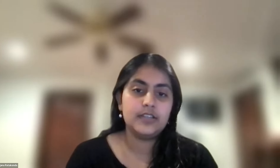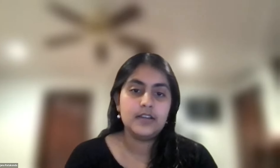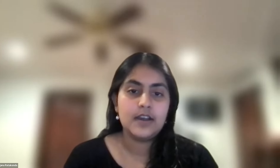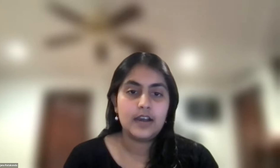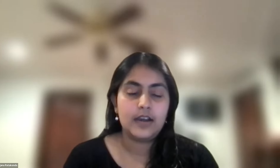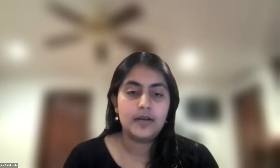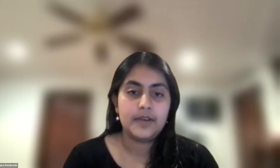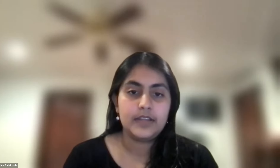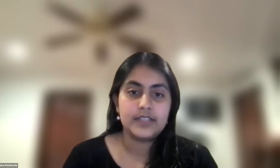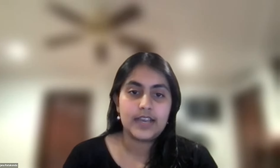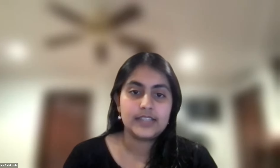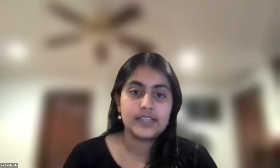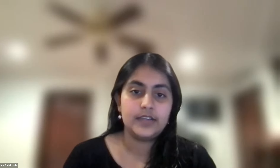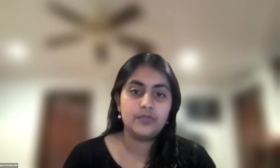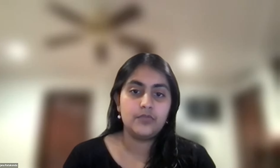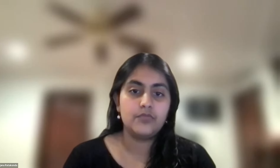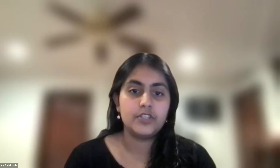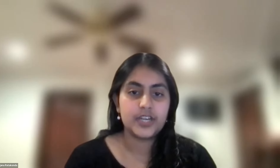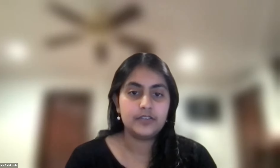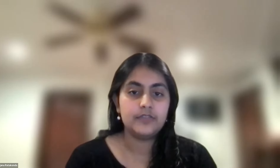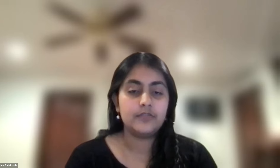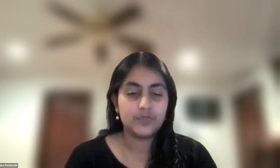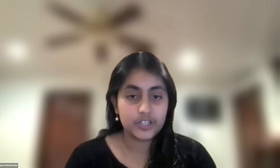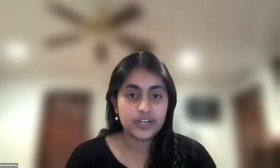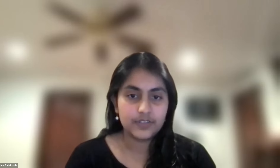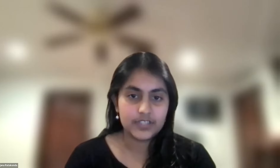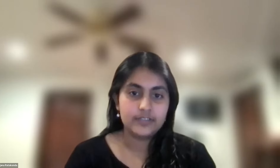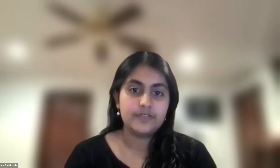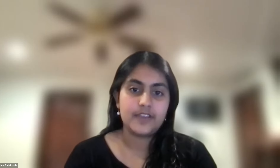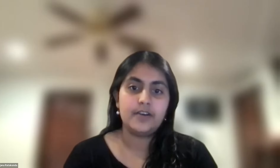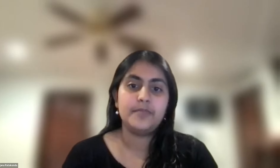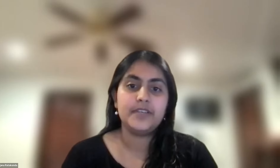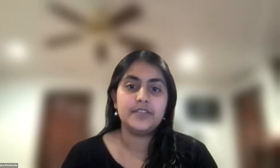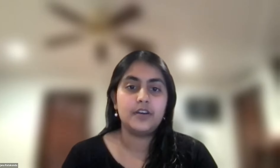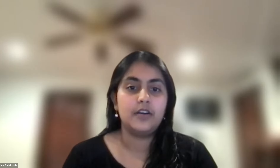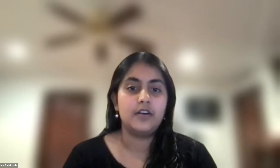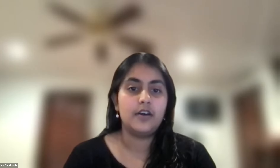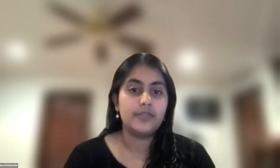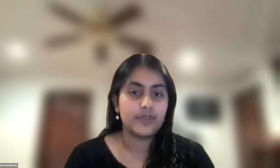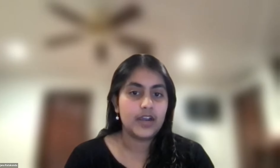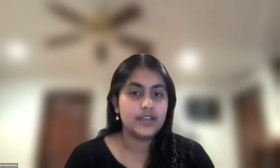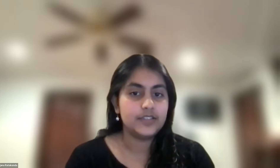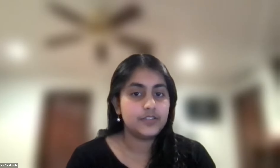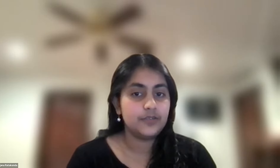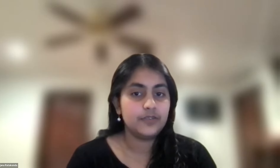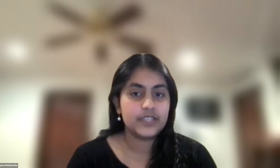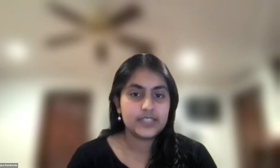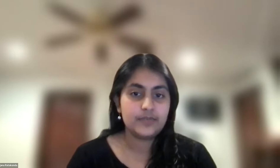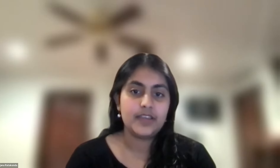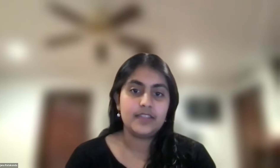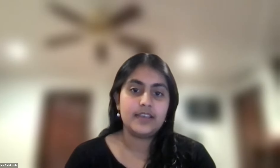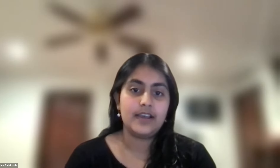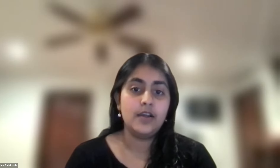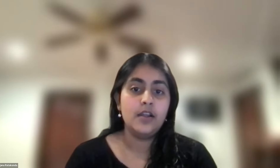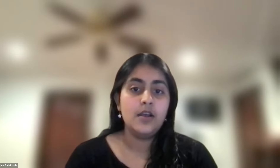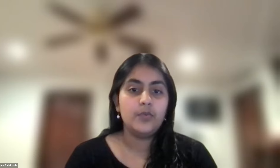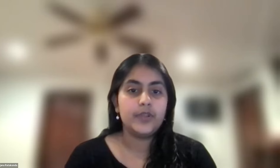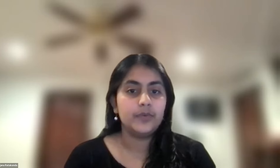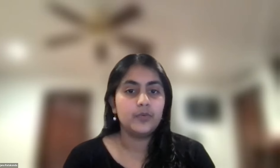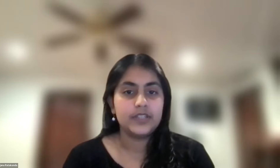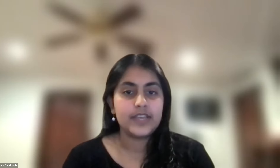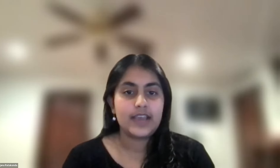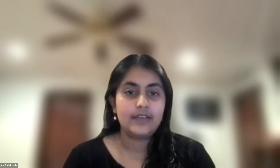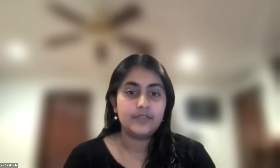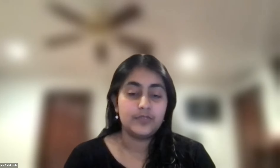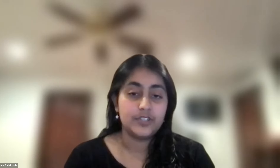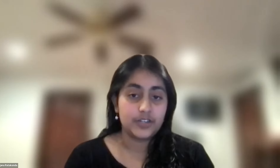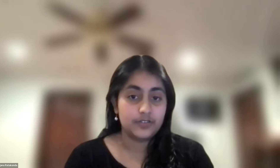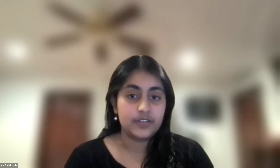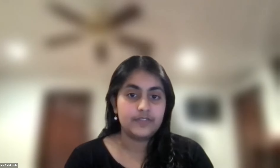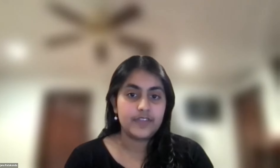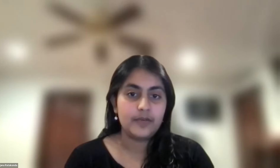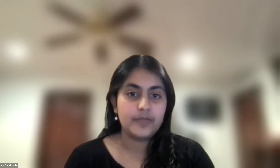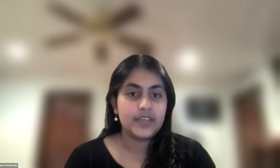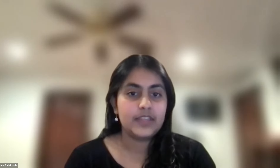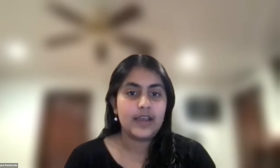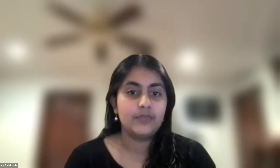is good practice for reconnecting the brain to the arms. So, yes, I think social engagement is really helpful in recovery.